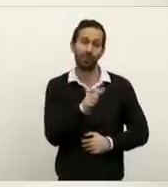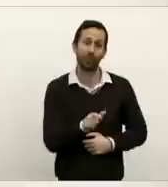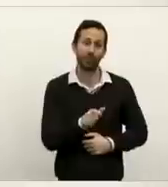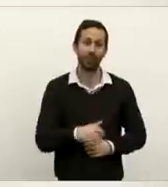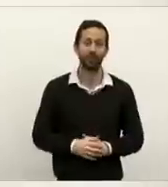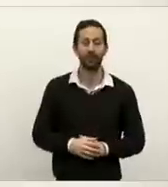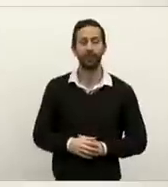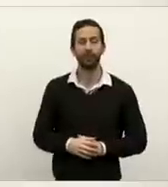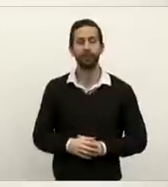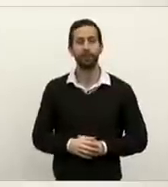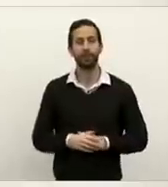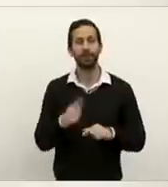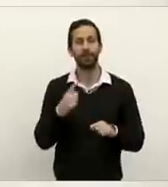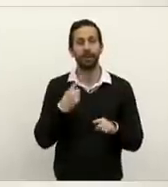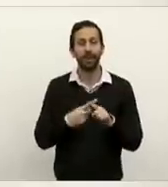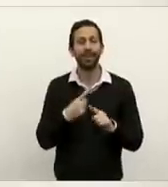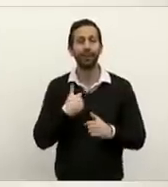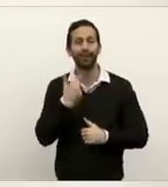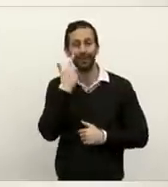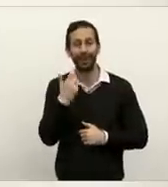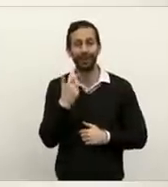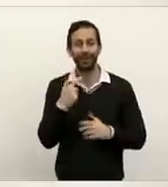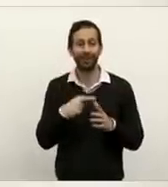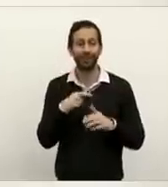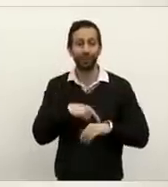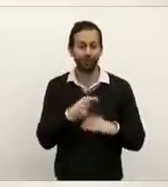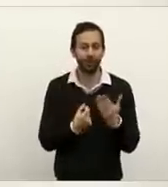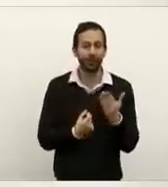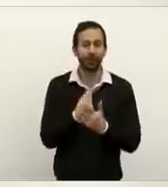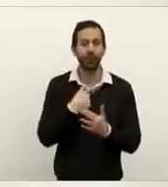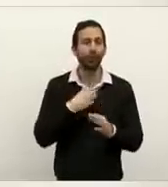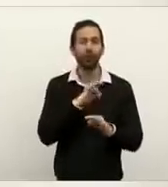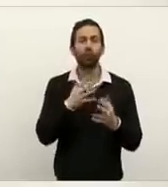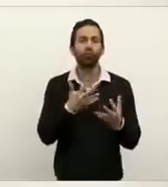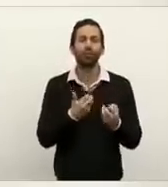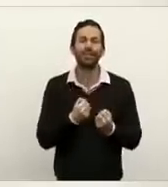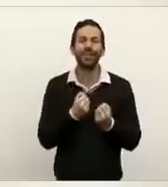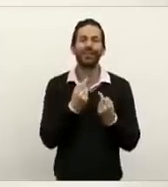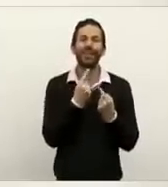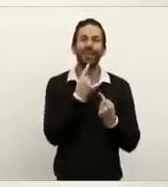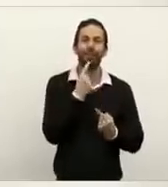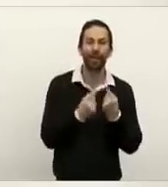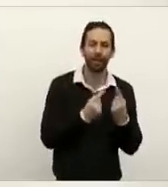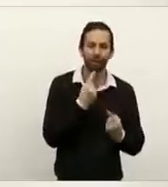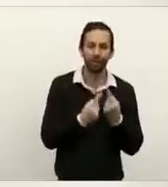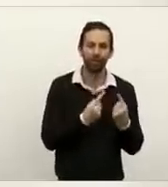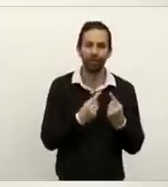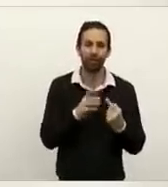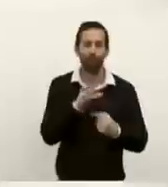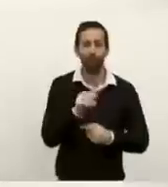Equally, we've also found at times, we haven't received the information from the participant